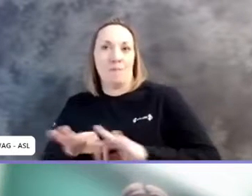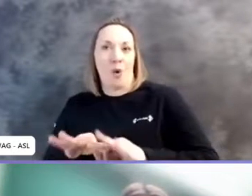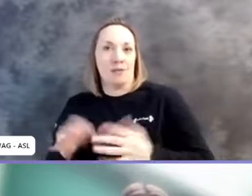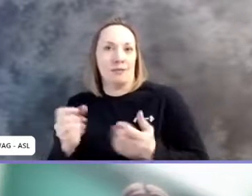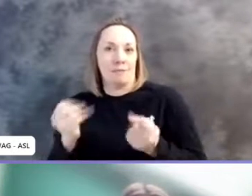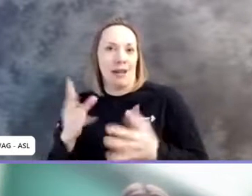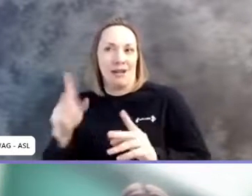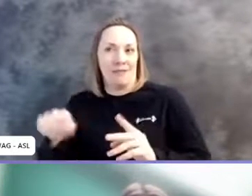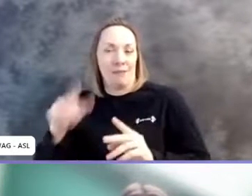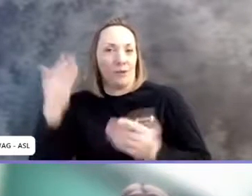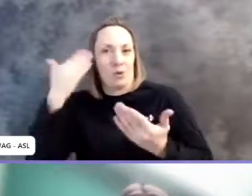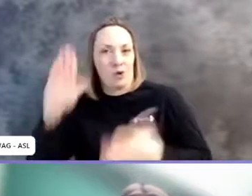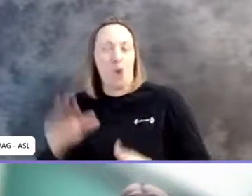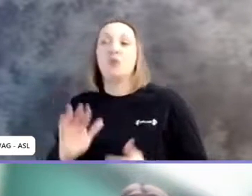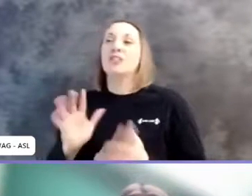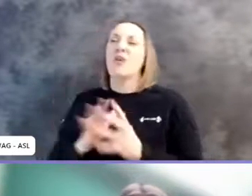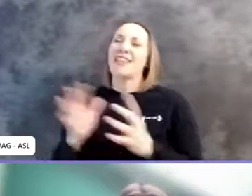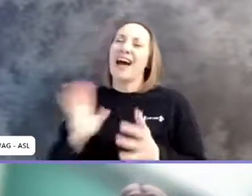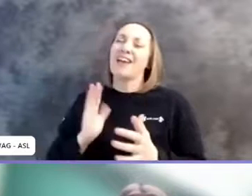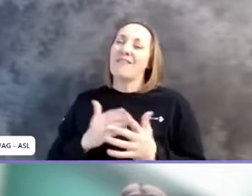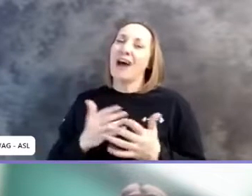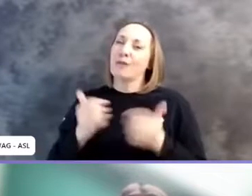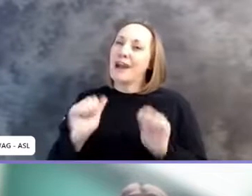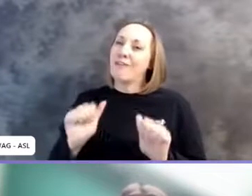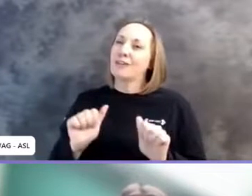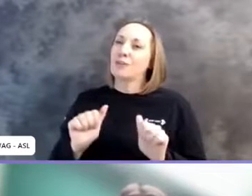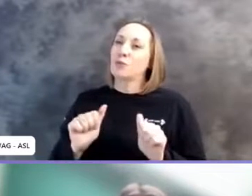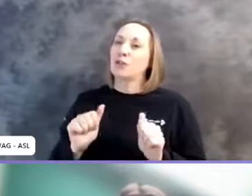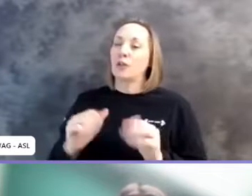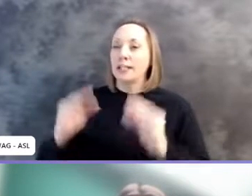a lot of product teams know where to start with accessibility or why it